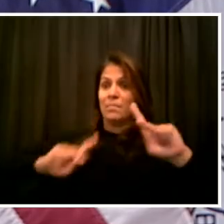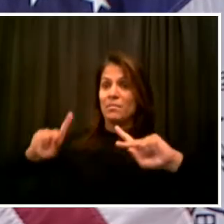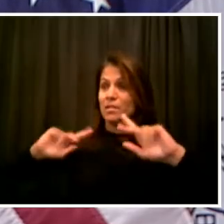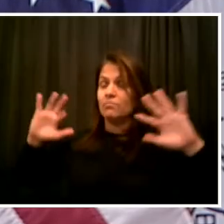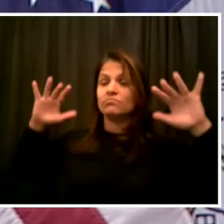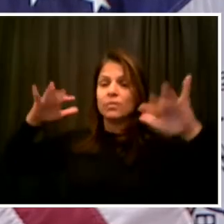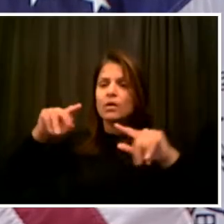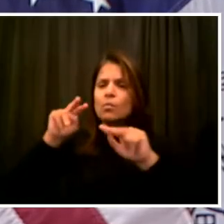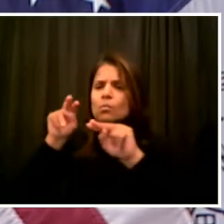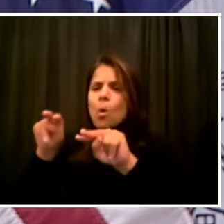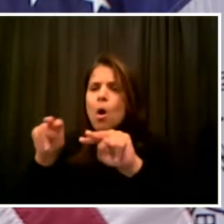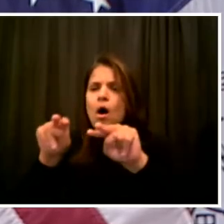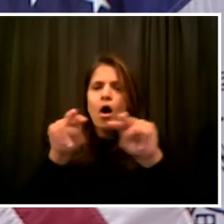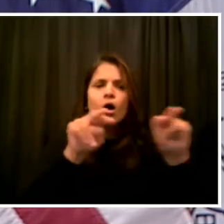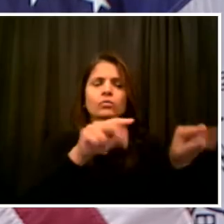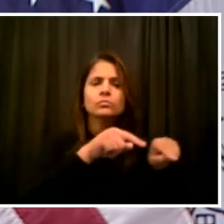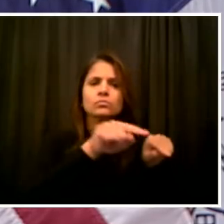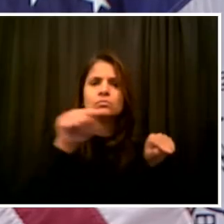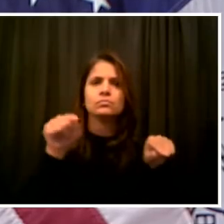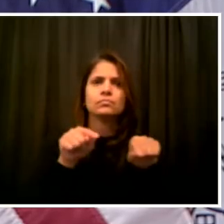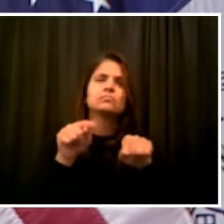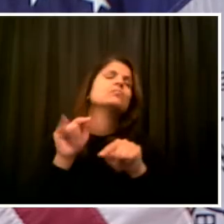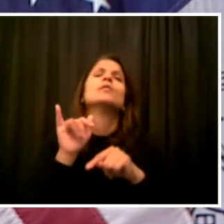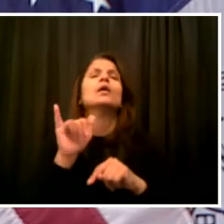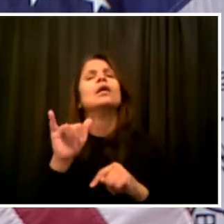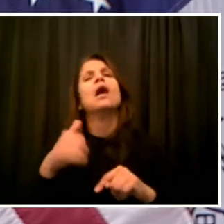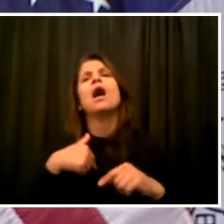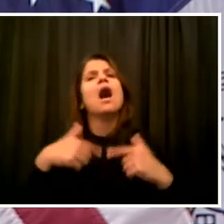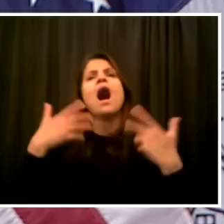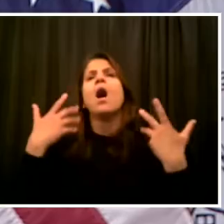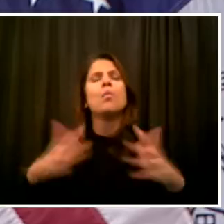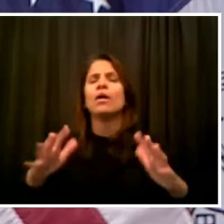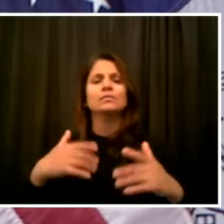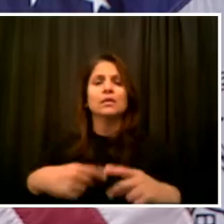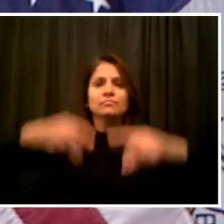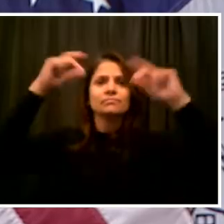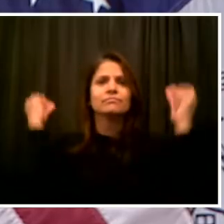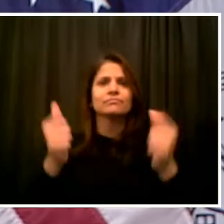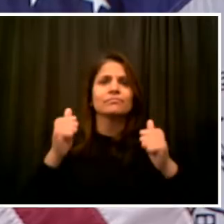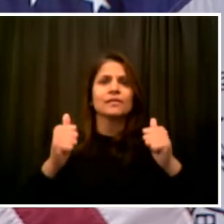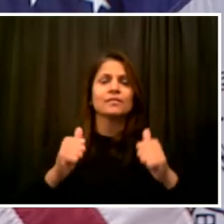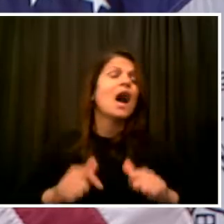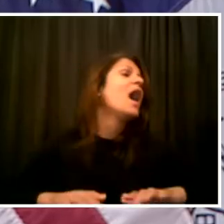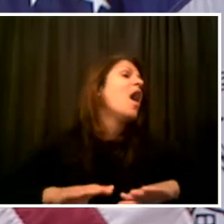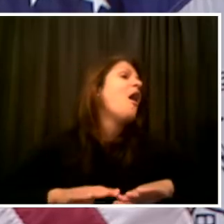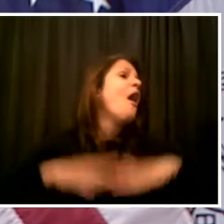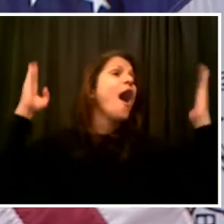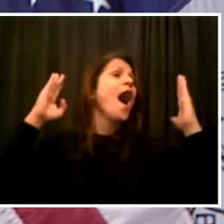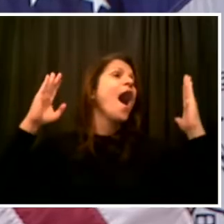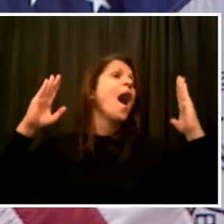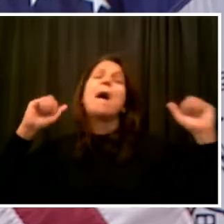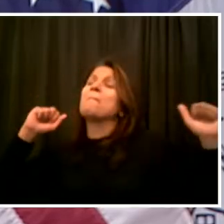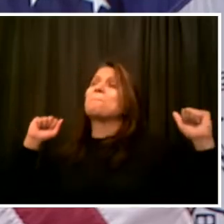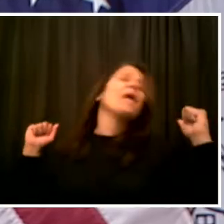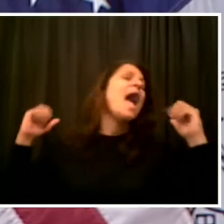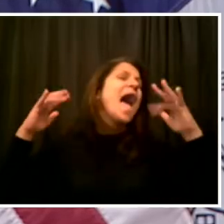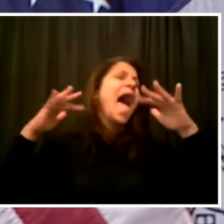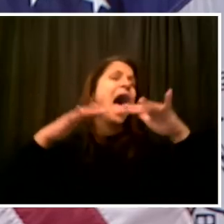BEAUCSEE W UWOLD NOT WANT TO WORK WITH SOMETHING AND HEAV I TGE T SO LOOSE THAT IT WOULD CAUSE A RESURGENCE OF THE DISESEA. THAT WOULD BE